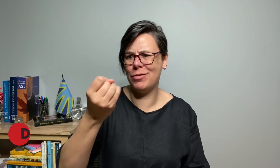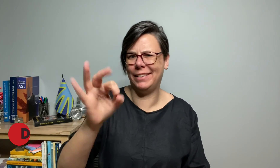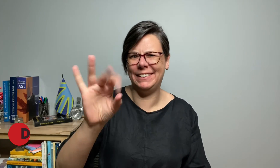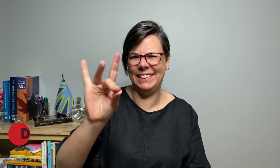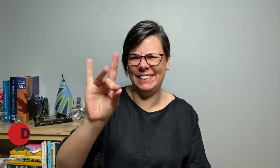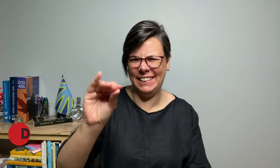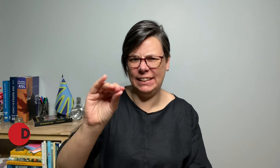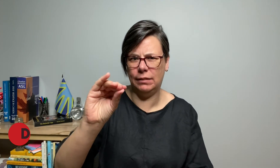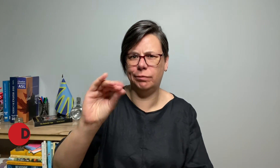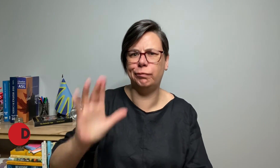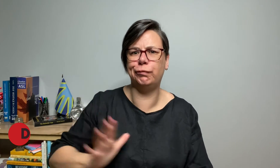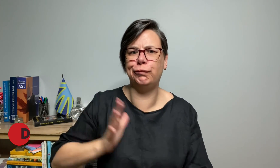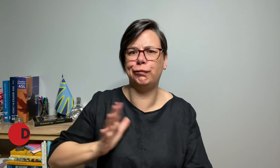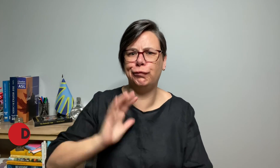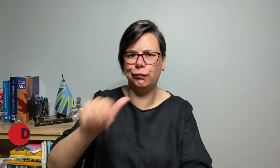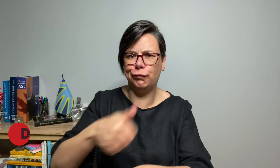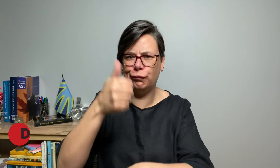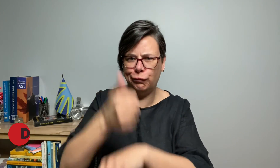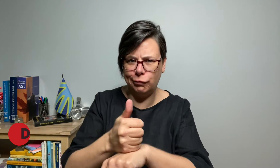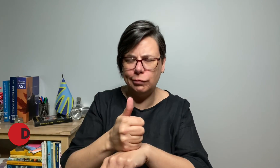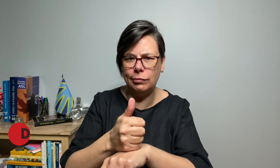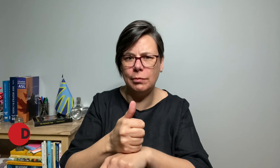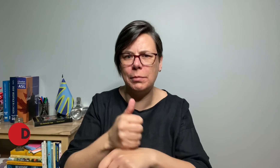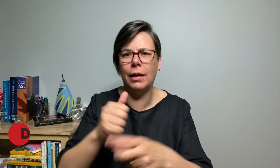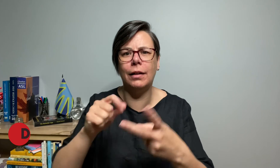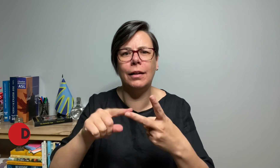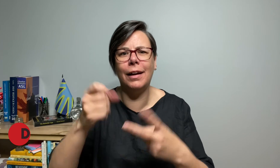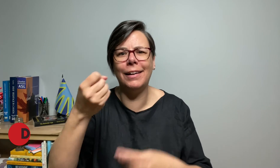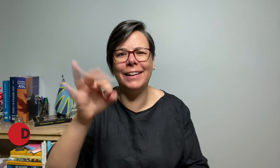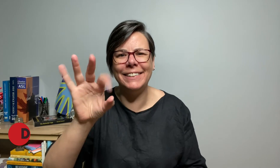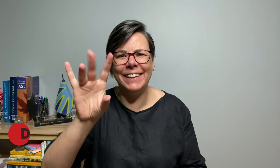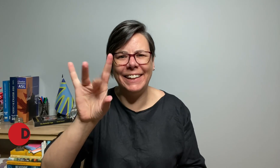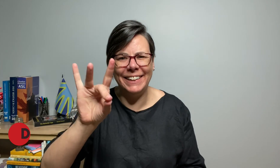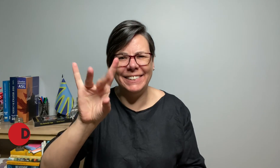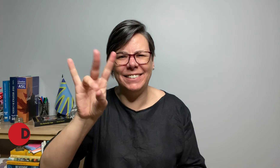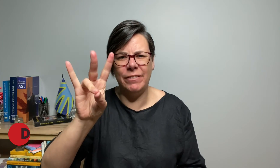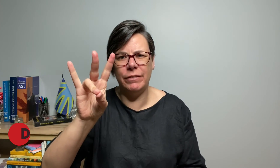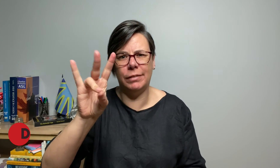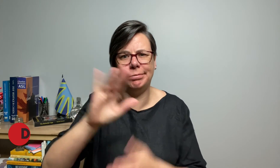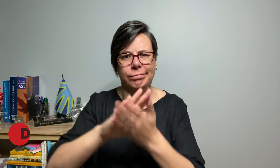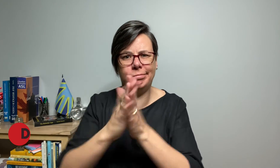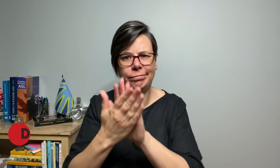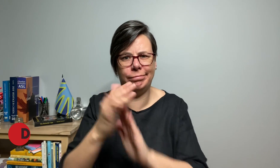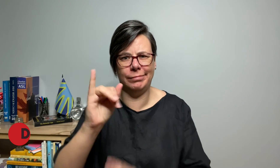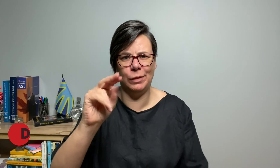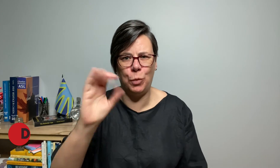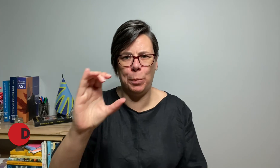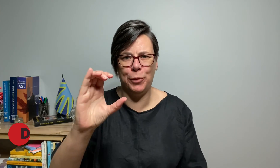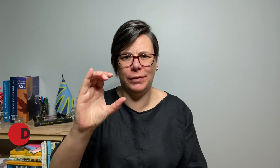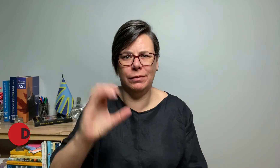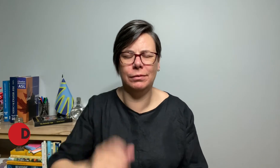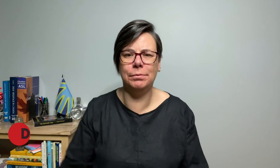(CCSD) Later, in 1980 it was formally established and in 1987 officially incorporated.